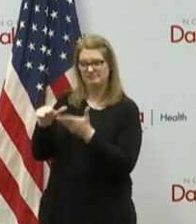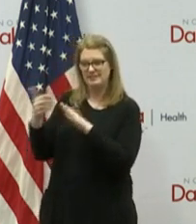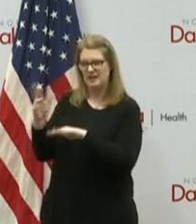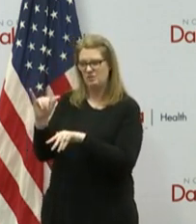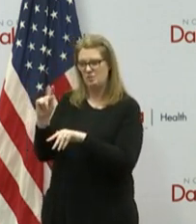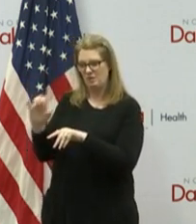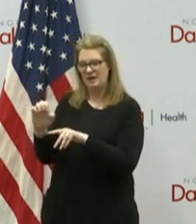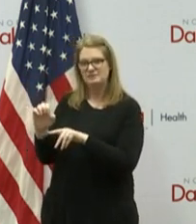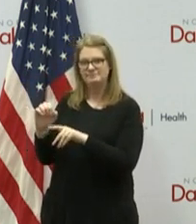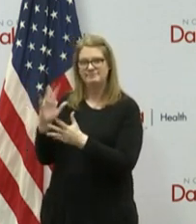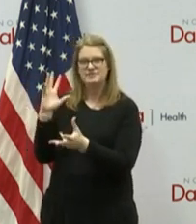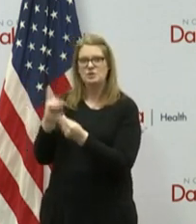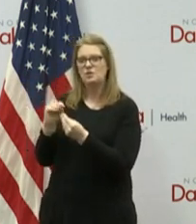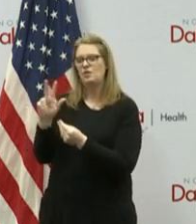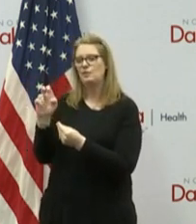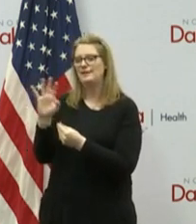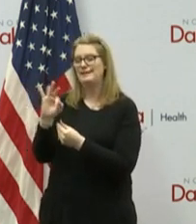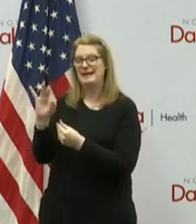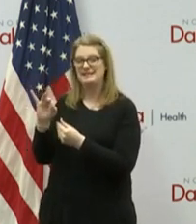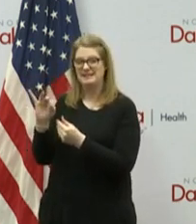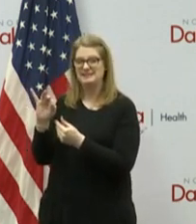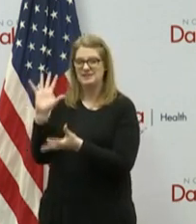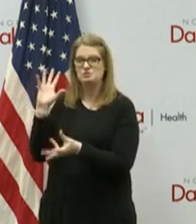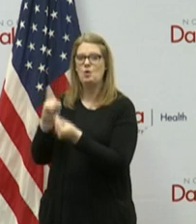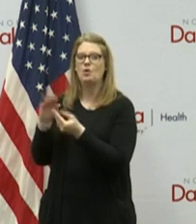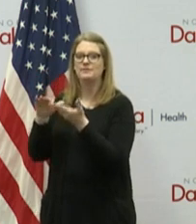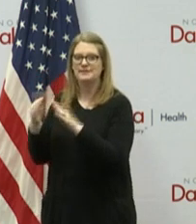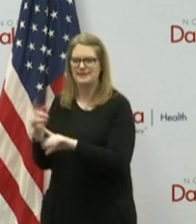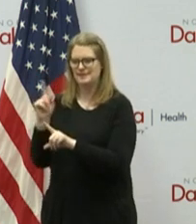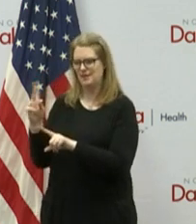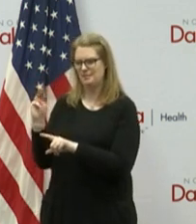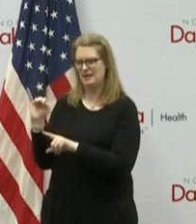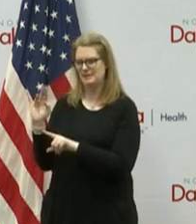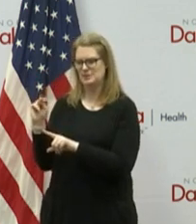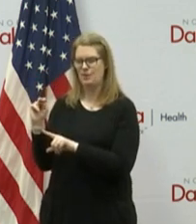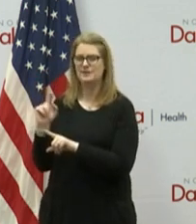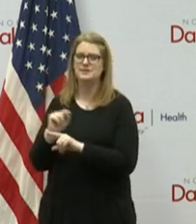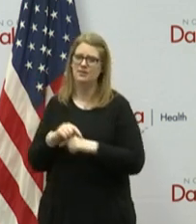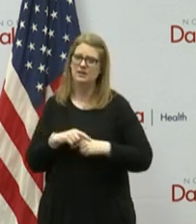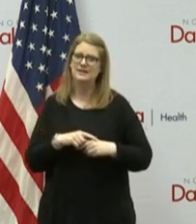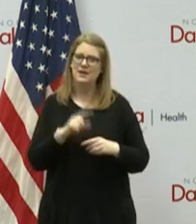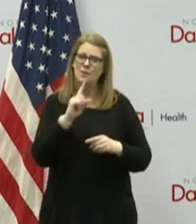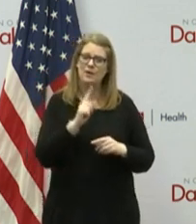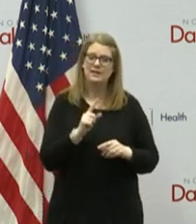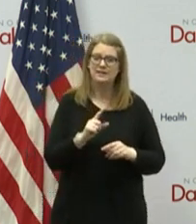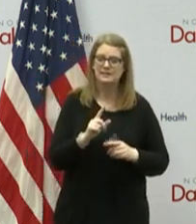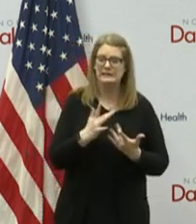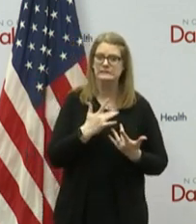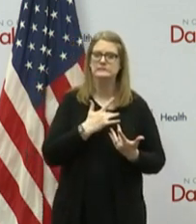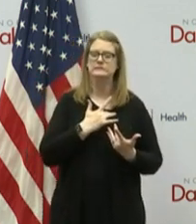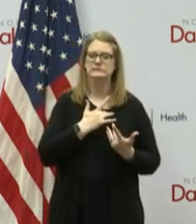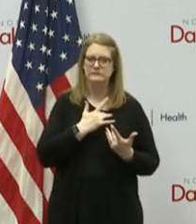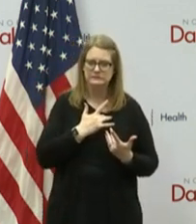IS ABOUT 7.5 TIMES LARGER THAN NORTH DAKOTA THAT THEY ARE A